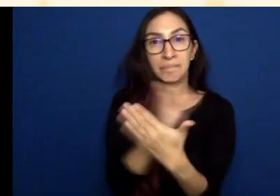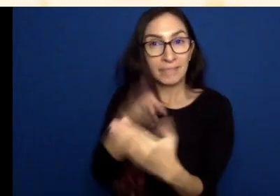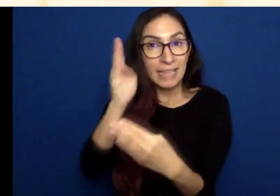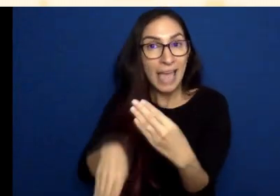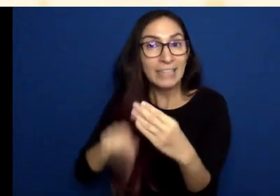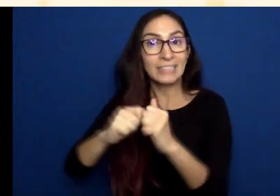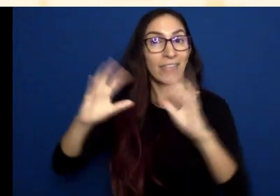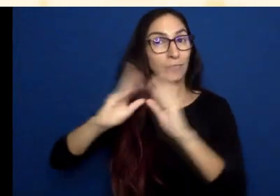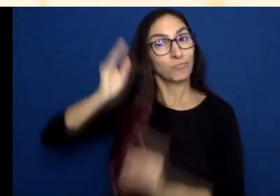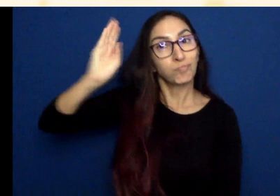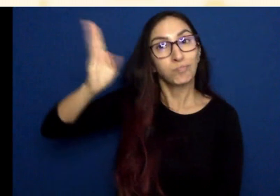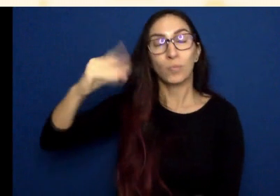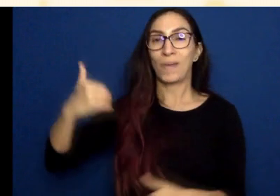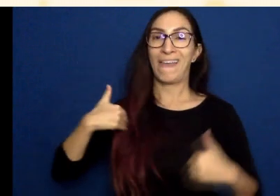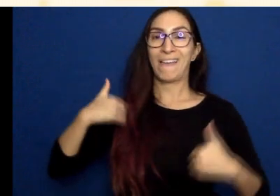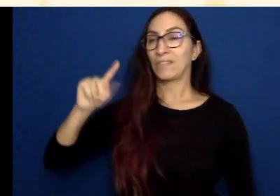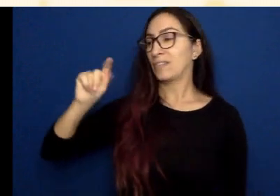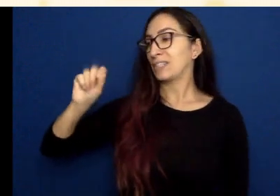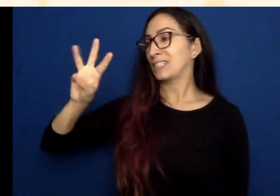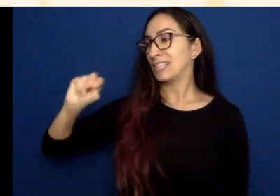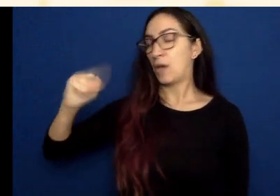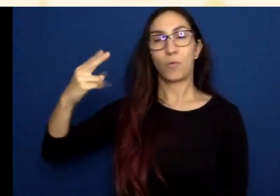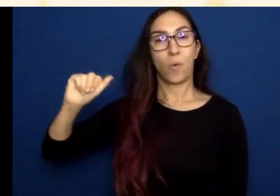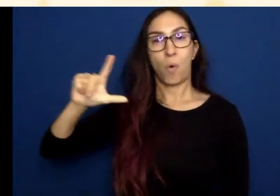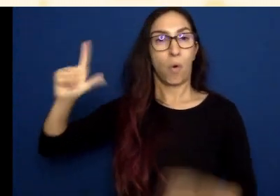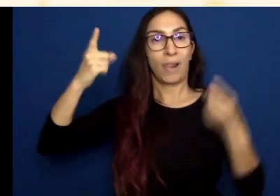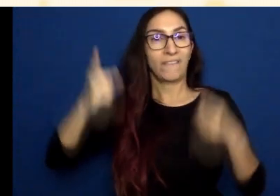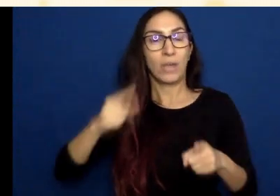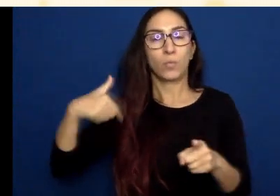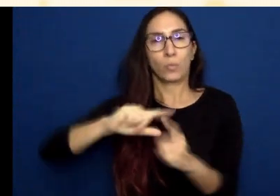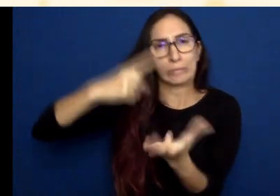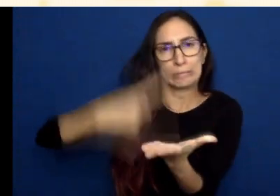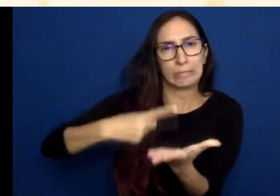about the ICT Accessibility Testing Symposium, which was run every year